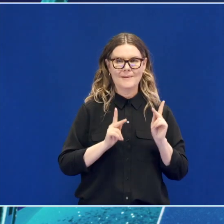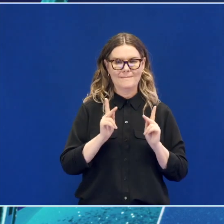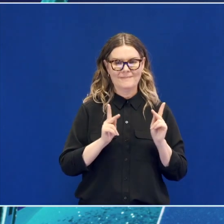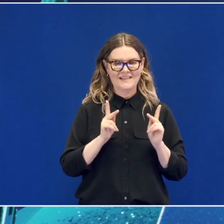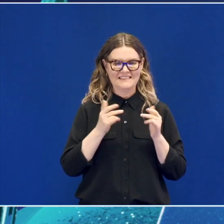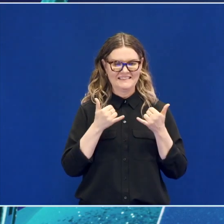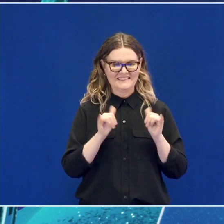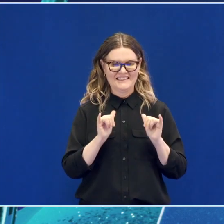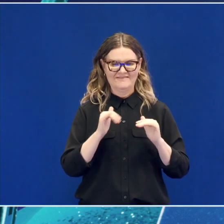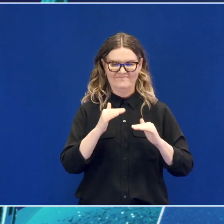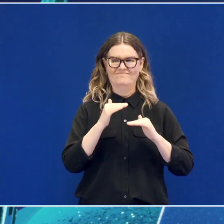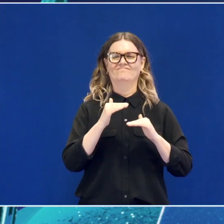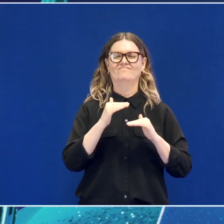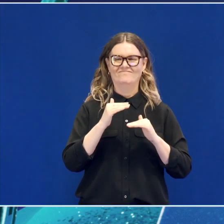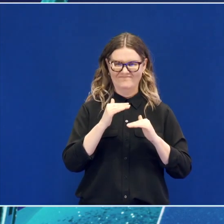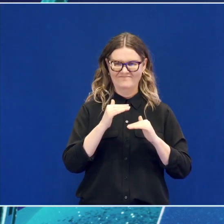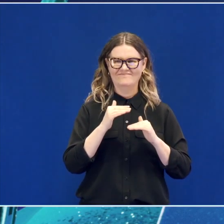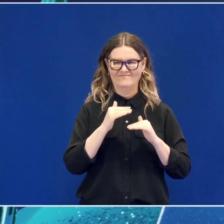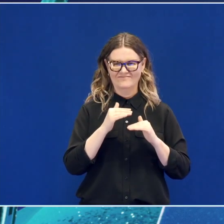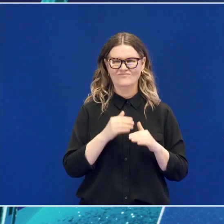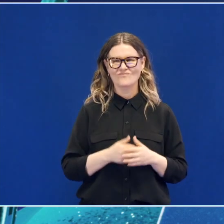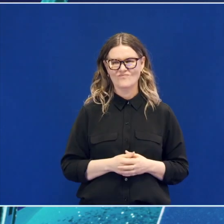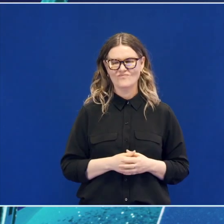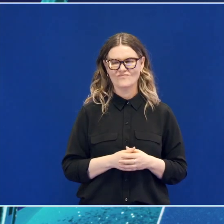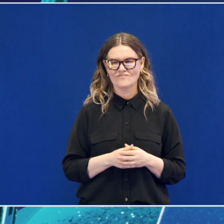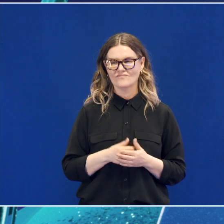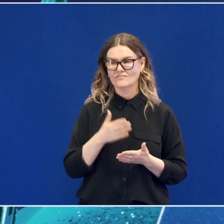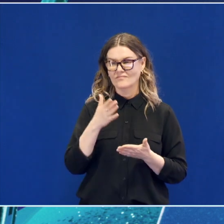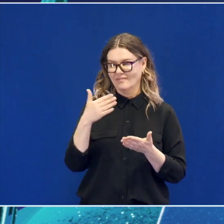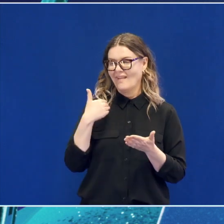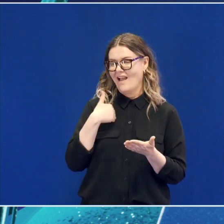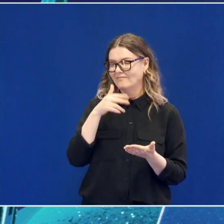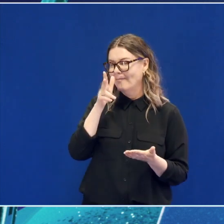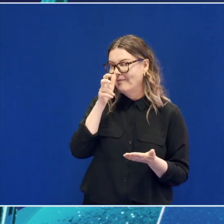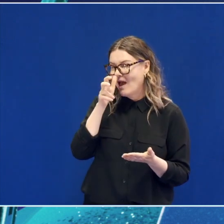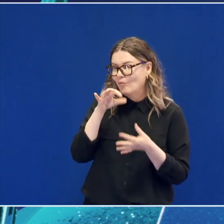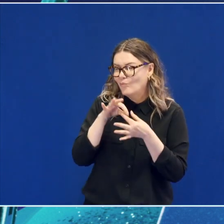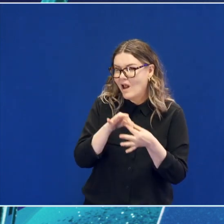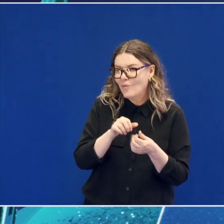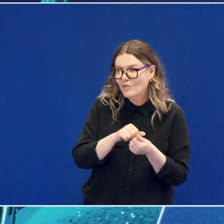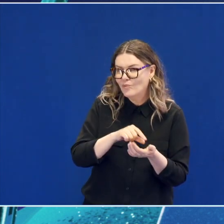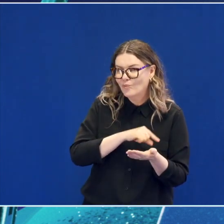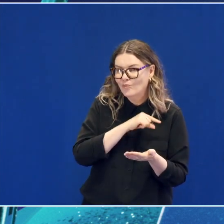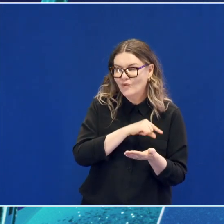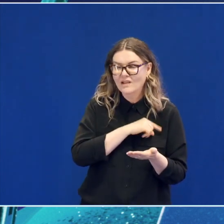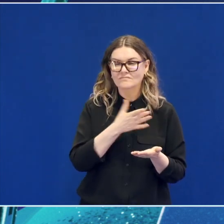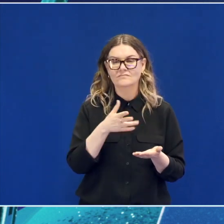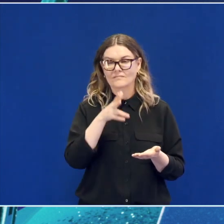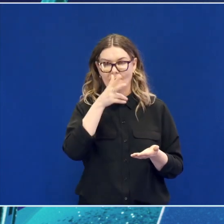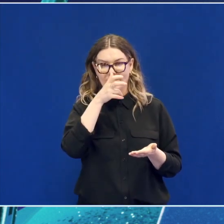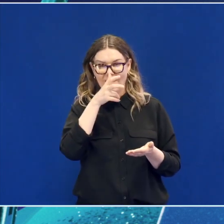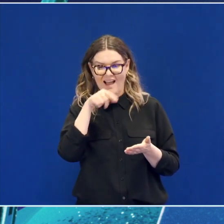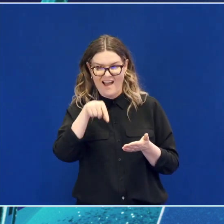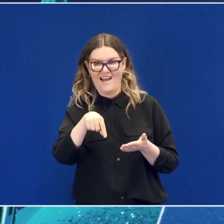or whether just quality related, dealing with that problem of that new constraint is one of the biggest things